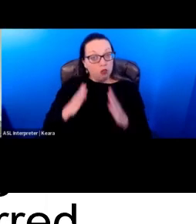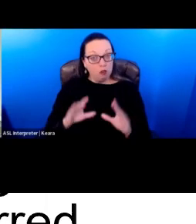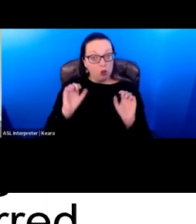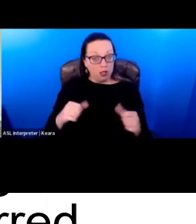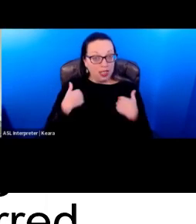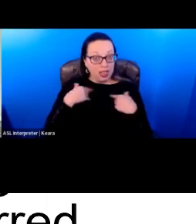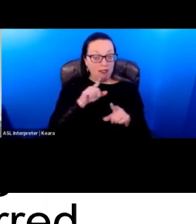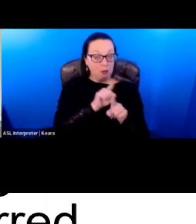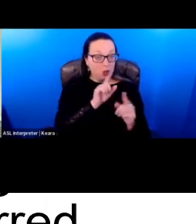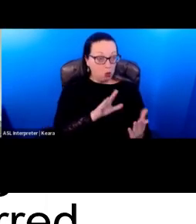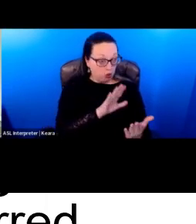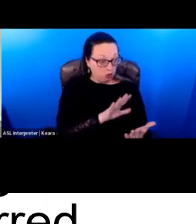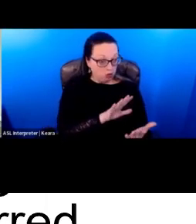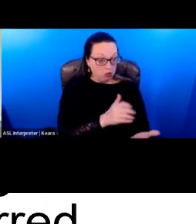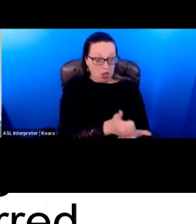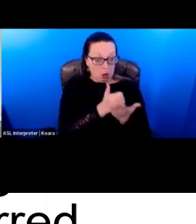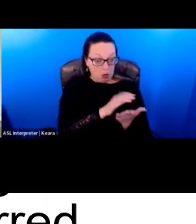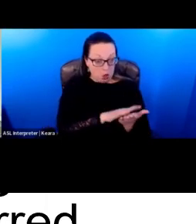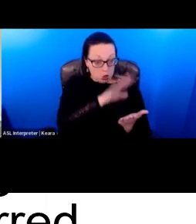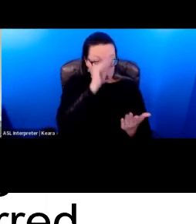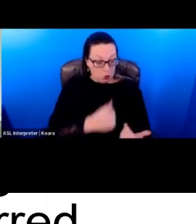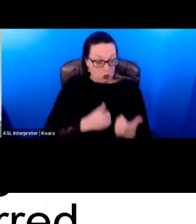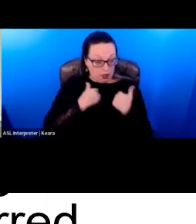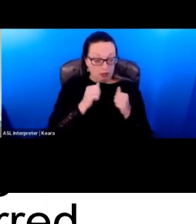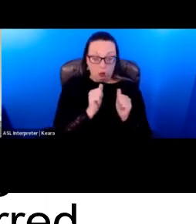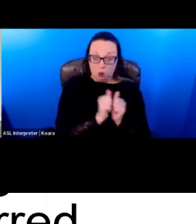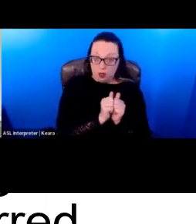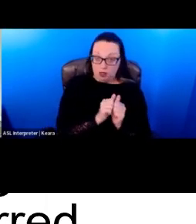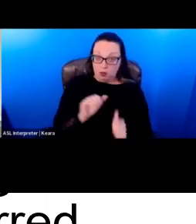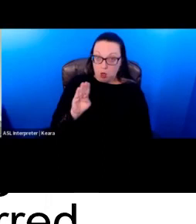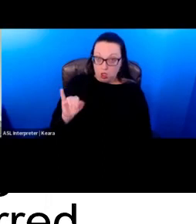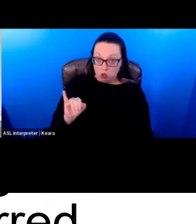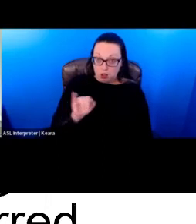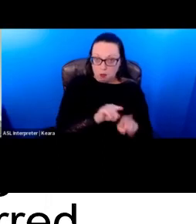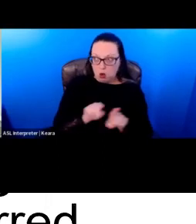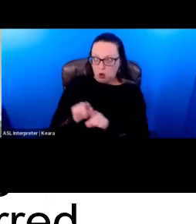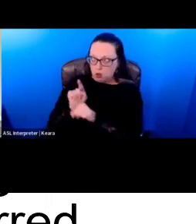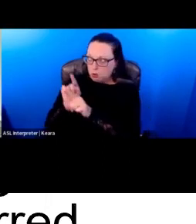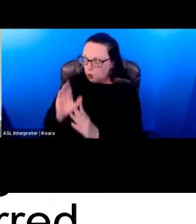to live with brain injury. But we can also have mentors who helped us figure out well, what are we going to do with this